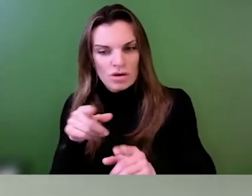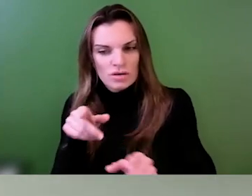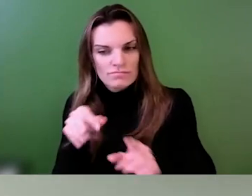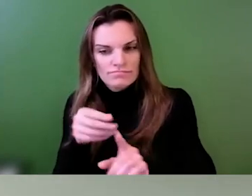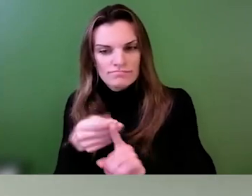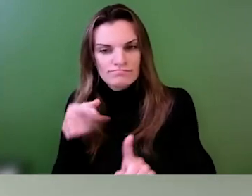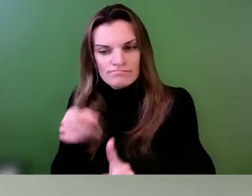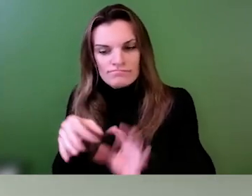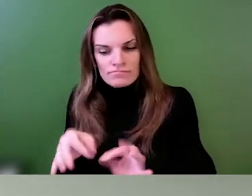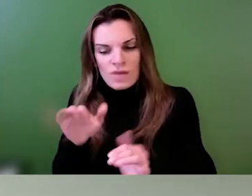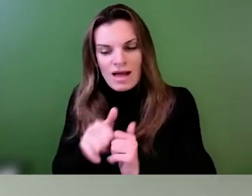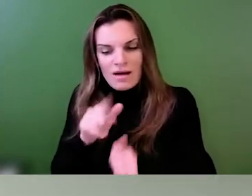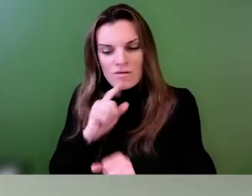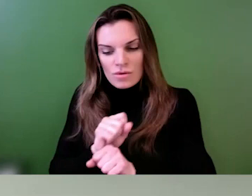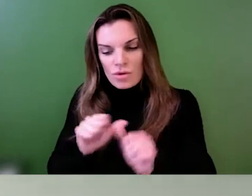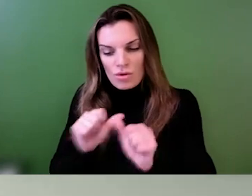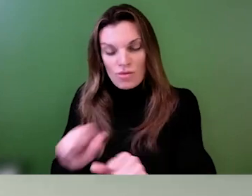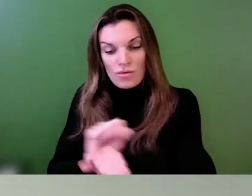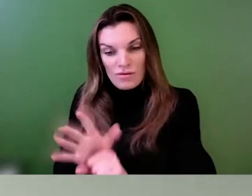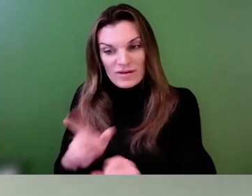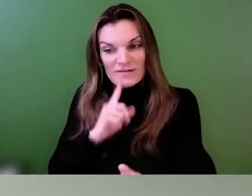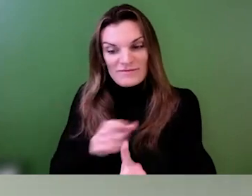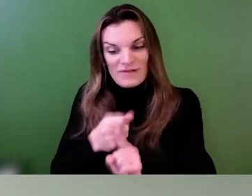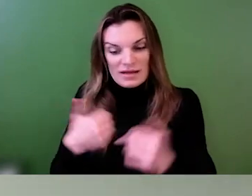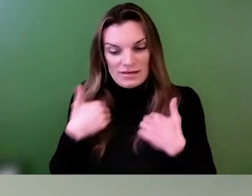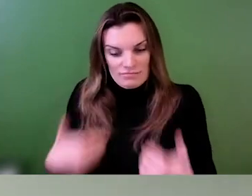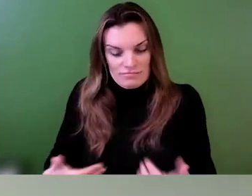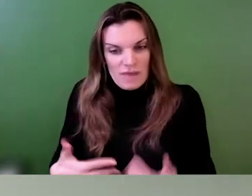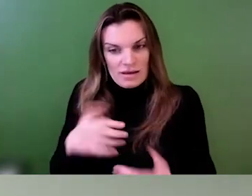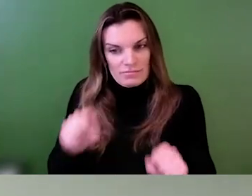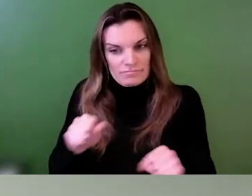to your providers and pointing out the immunology section which